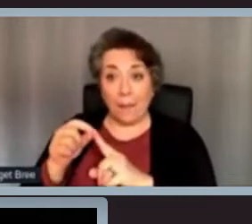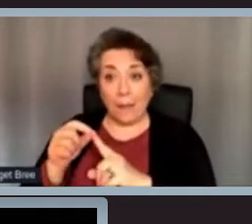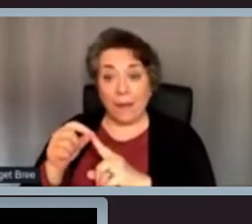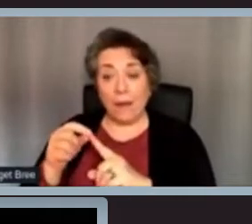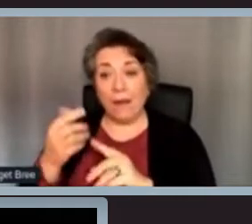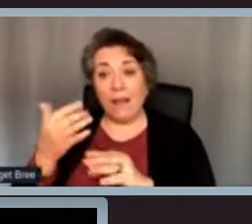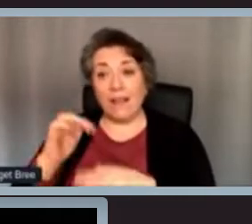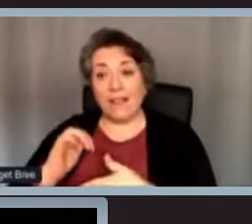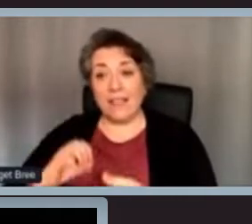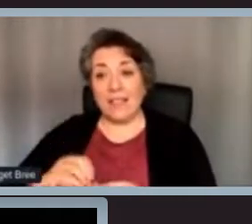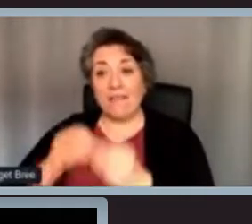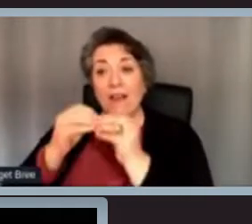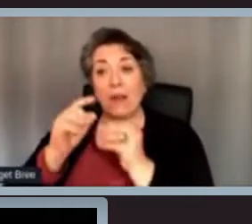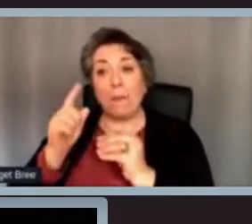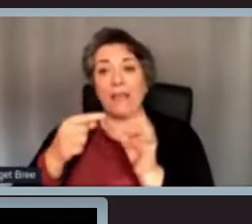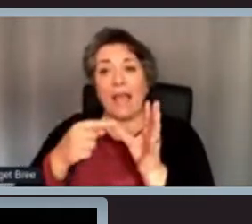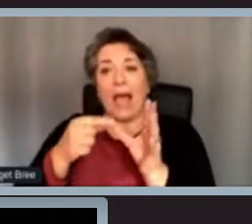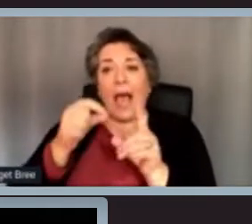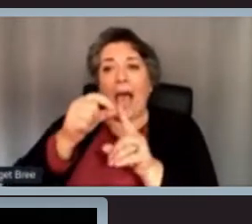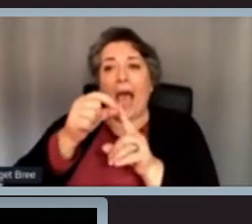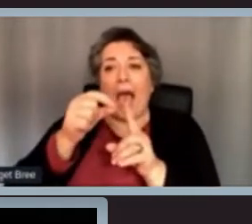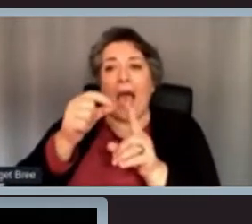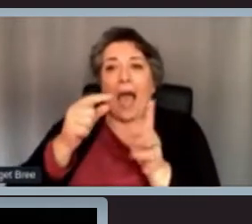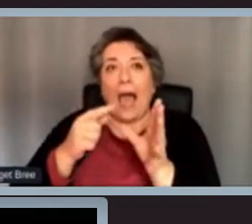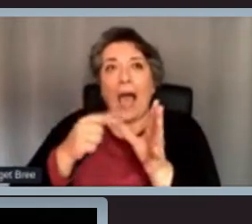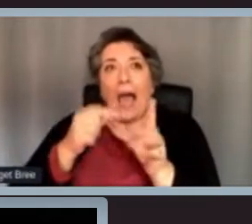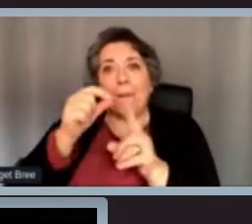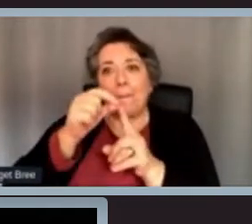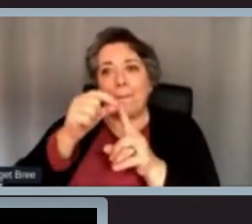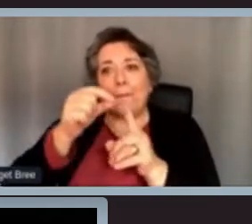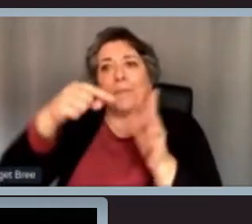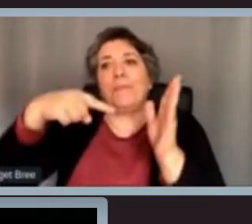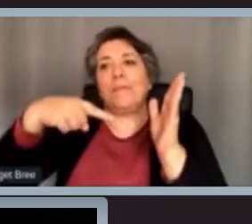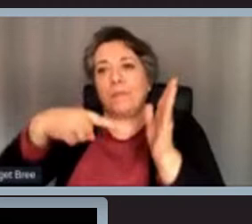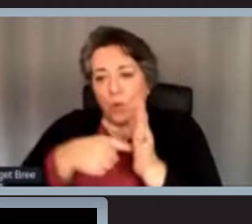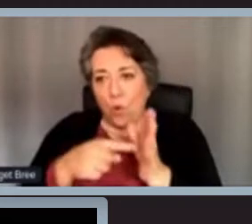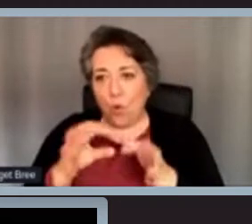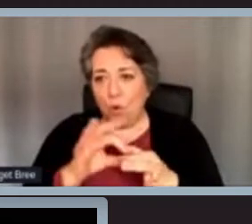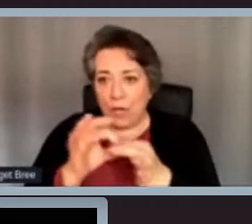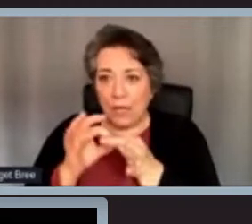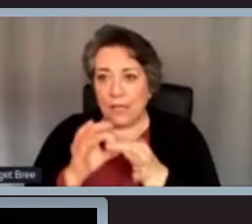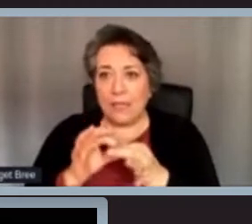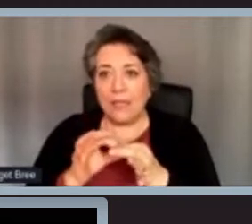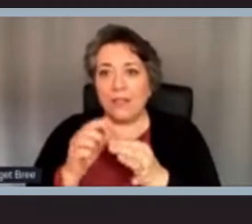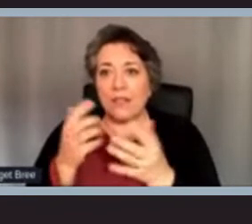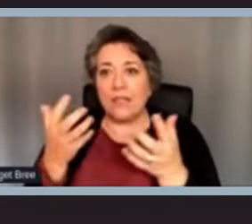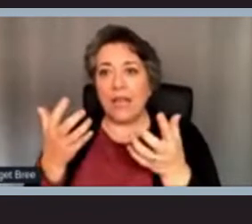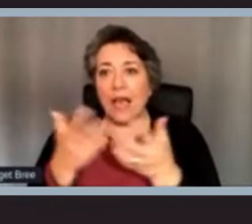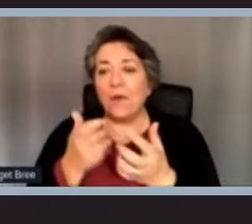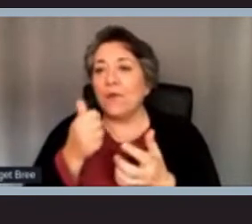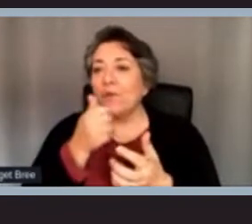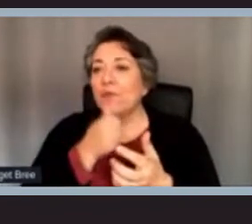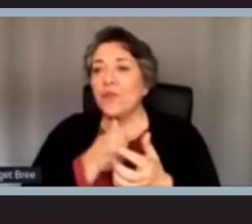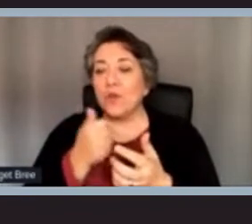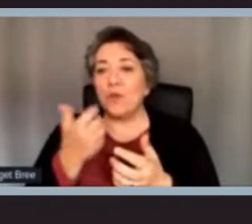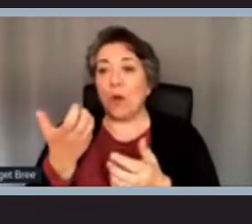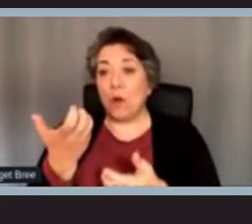who were on one of the lunch and learn sessions yesterday, is an app to help you to learn how to use a screen reader on a mobile device.